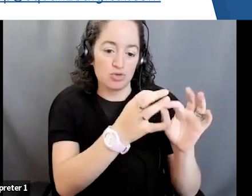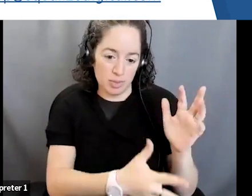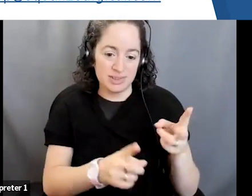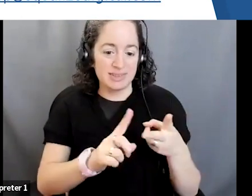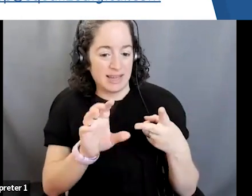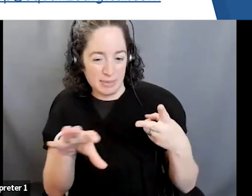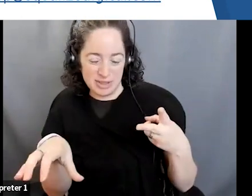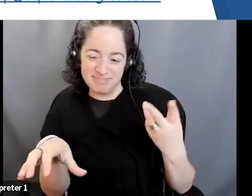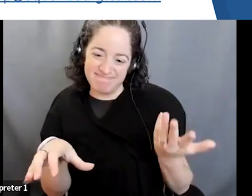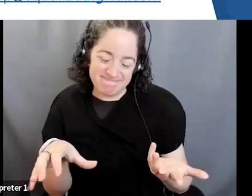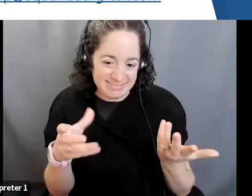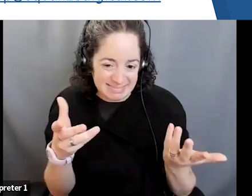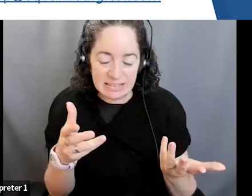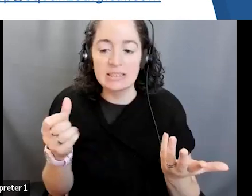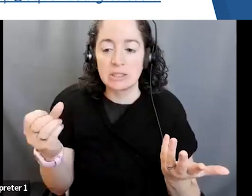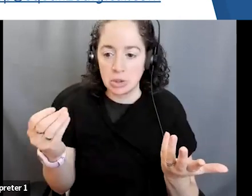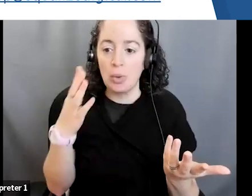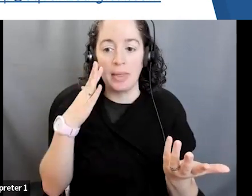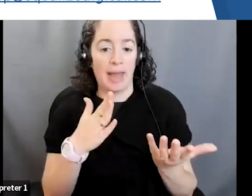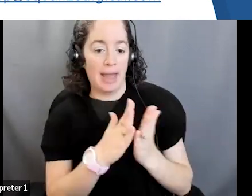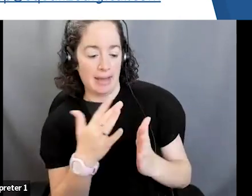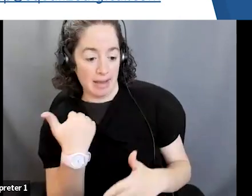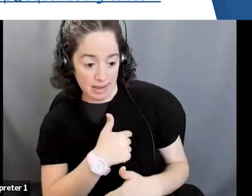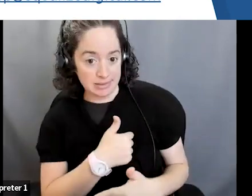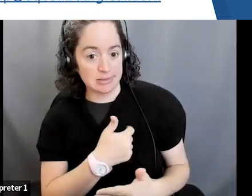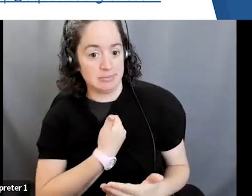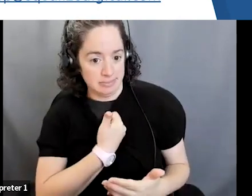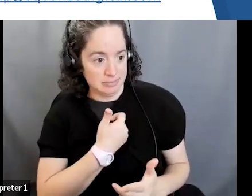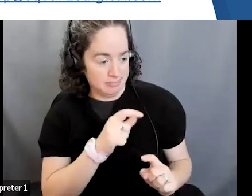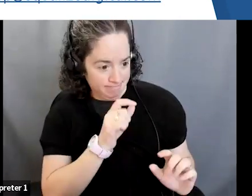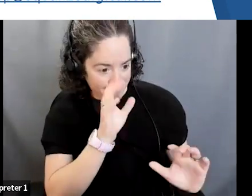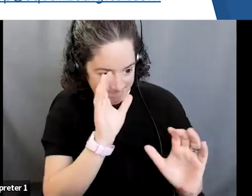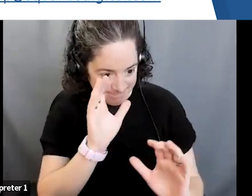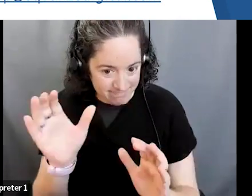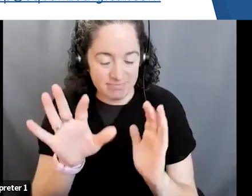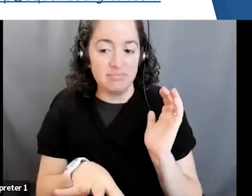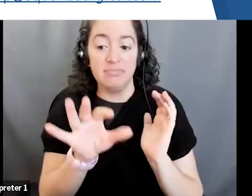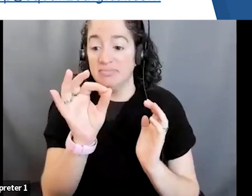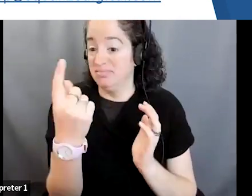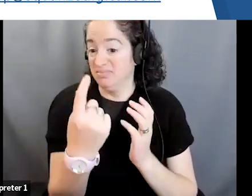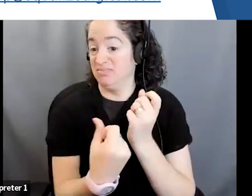We needed to go out and find sponsors. If your company or you would be interested in helping